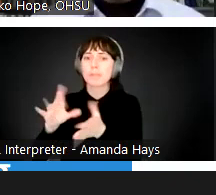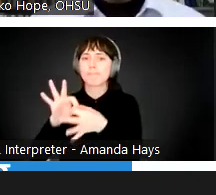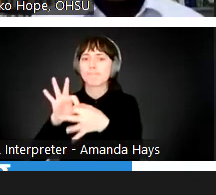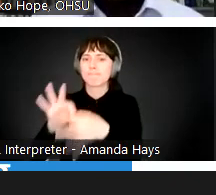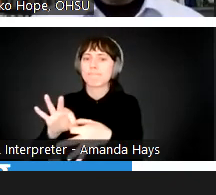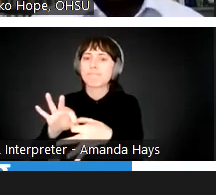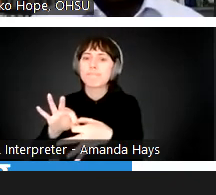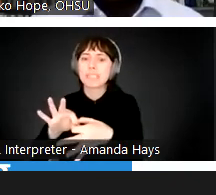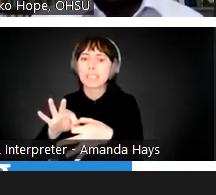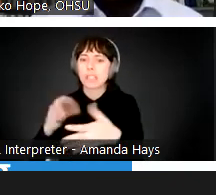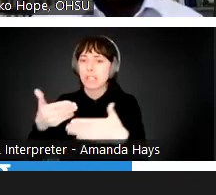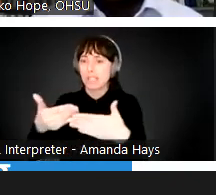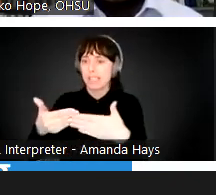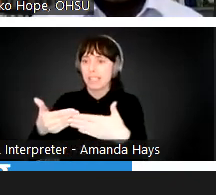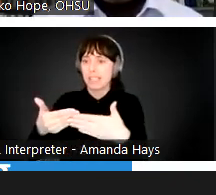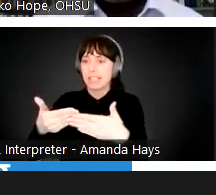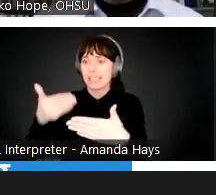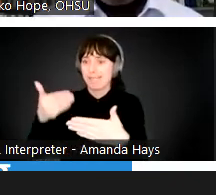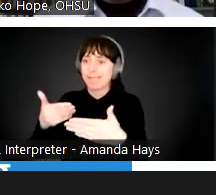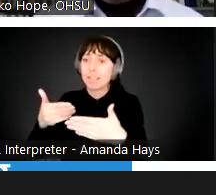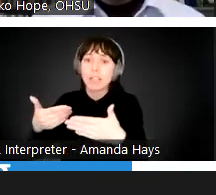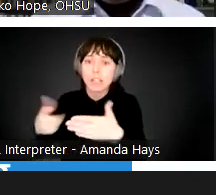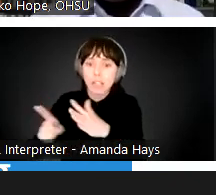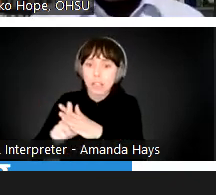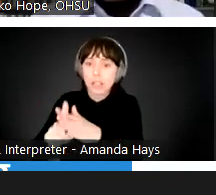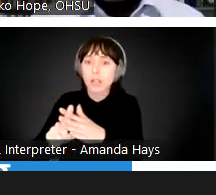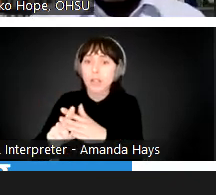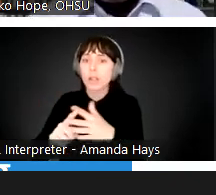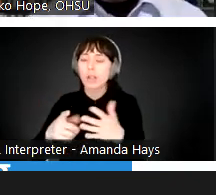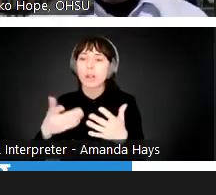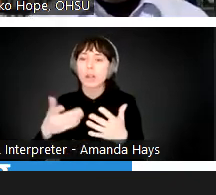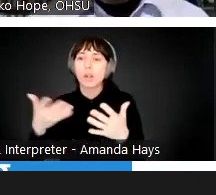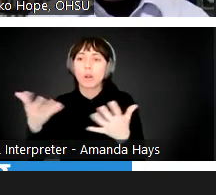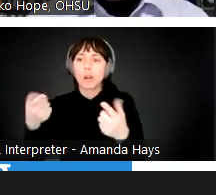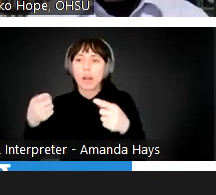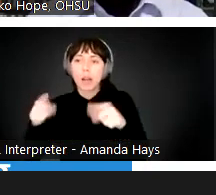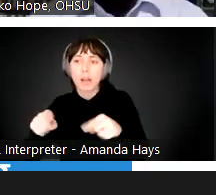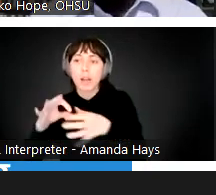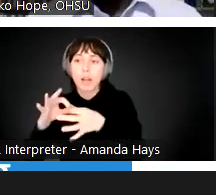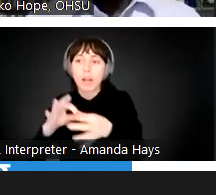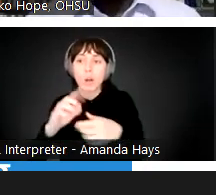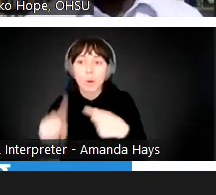the things that happen that are relevant to you developing Long COVID, based on